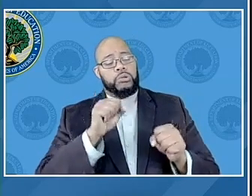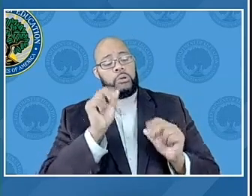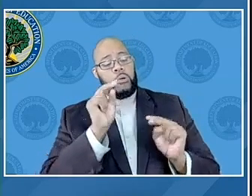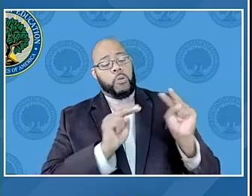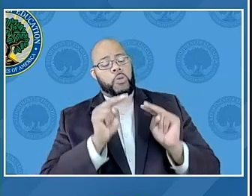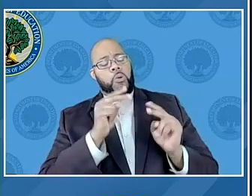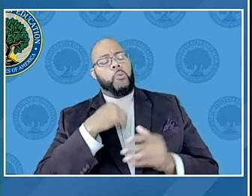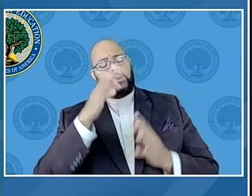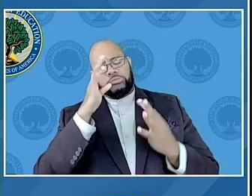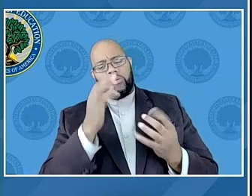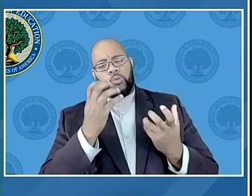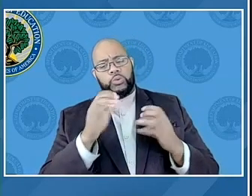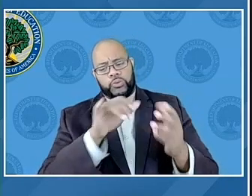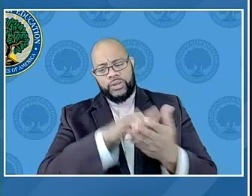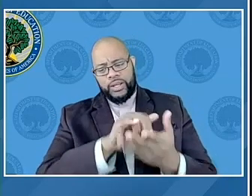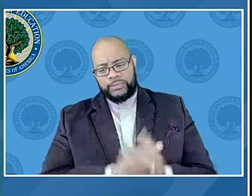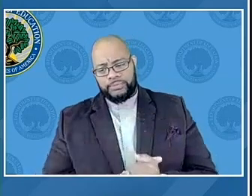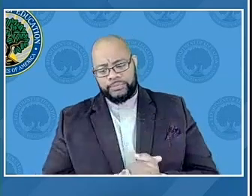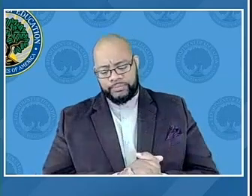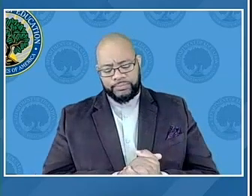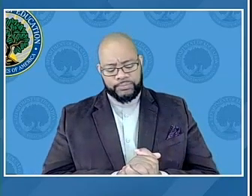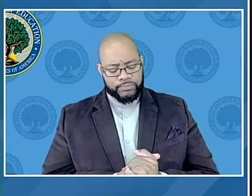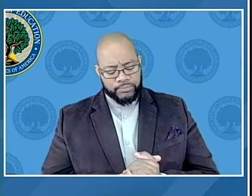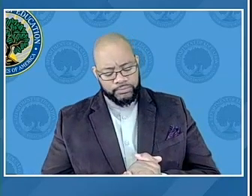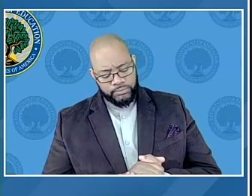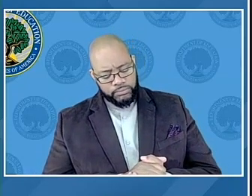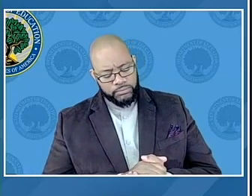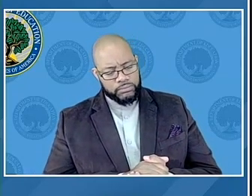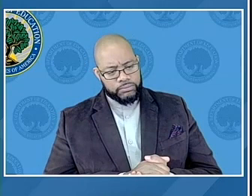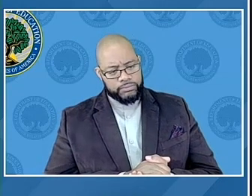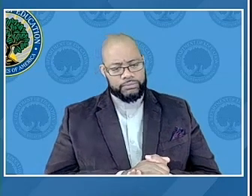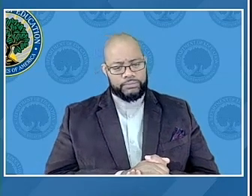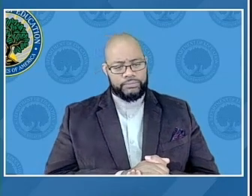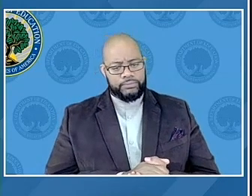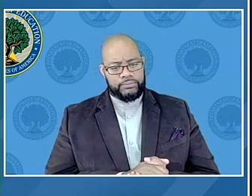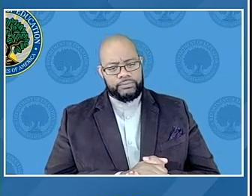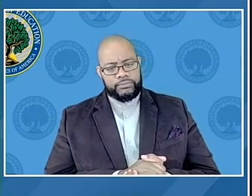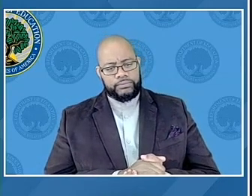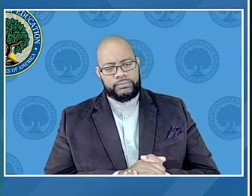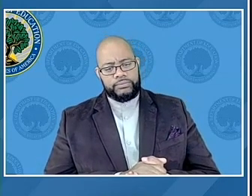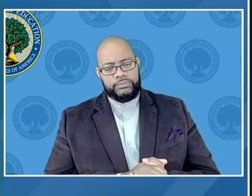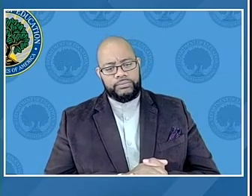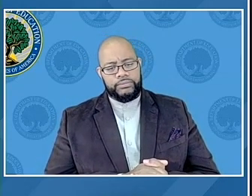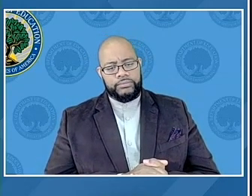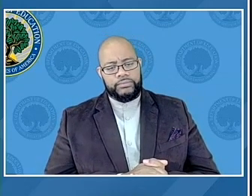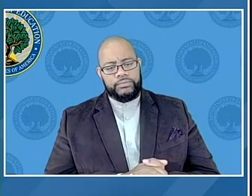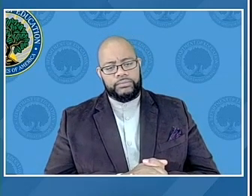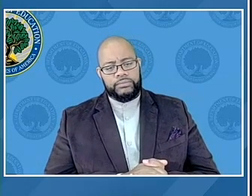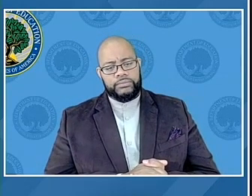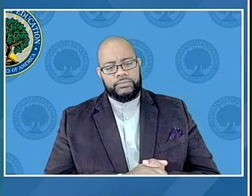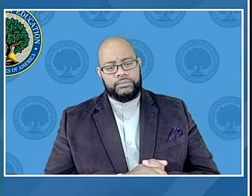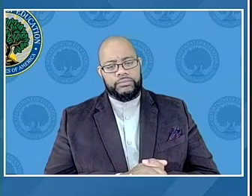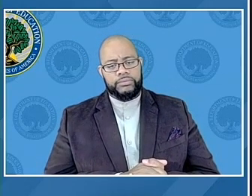to do so. Richard?